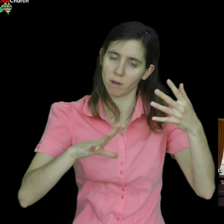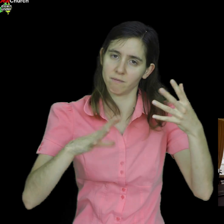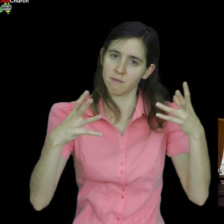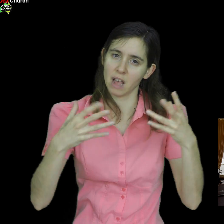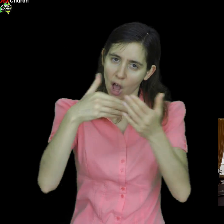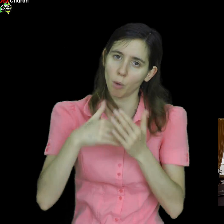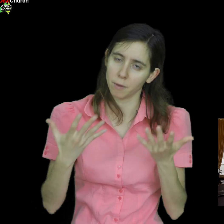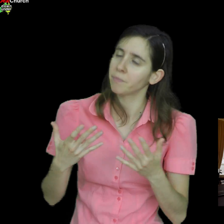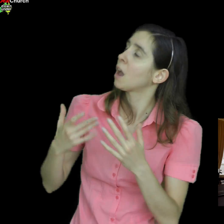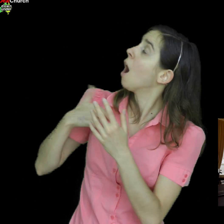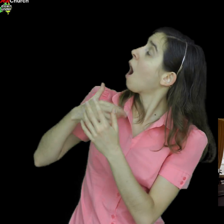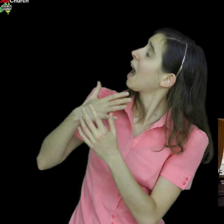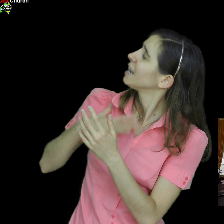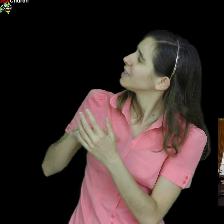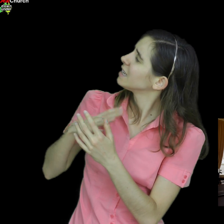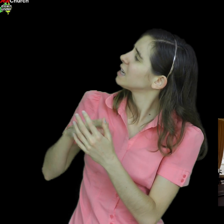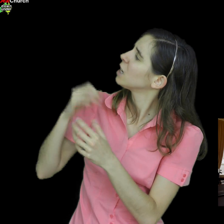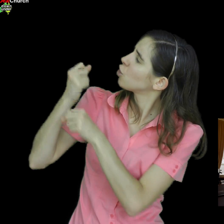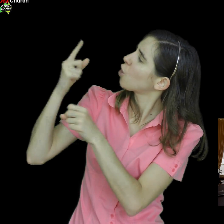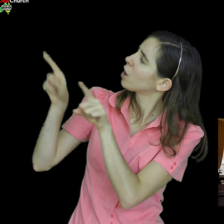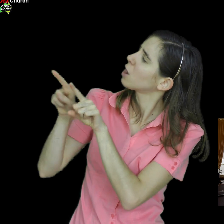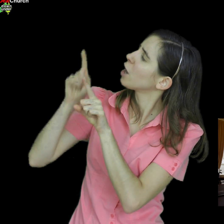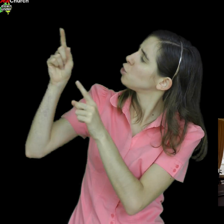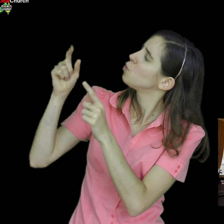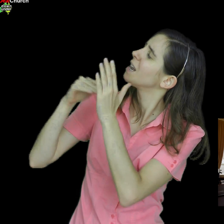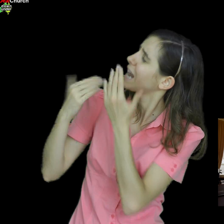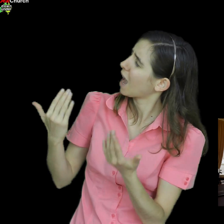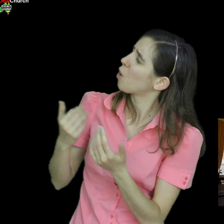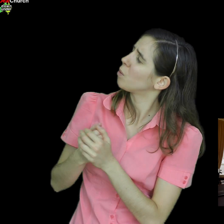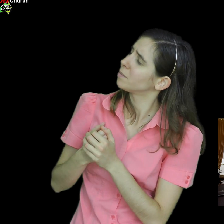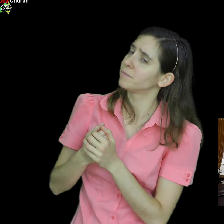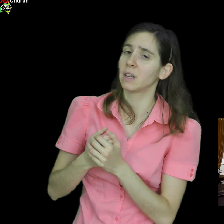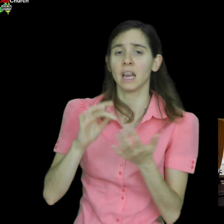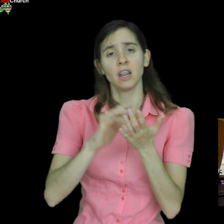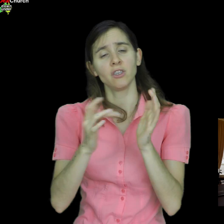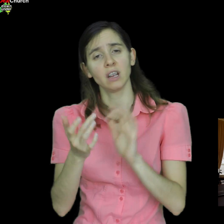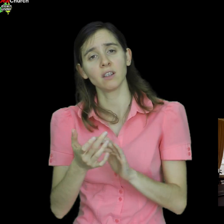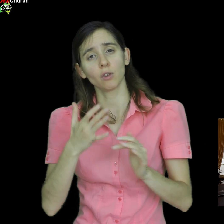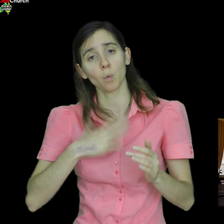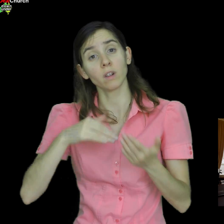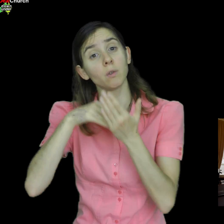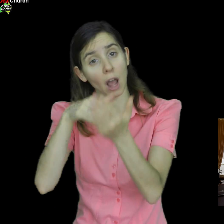I need a God like you right now." Jesus wants not only to help you with your